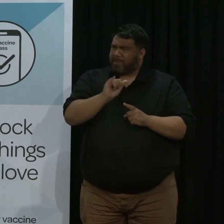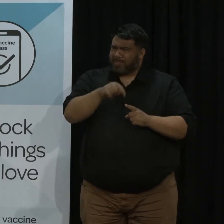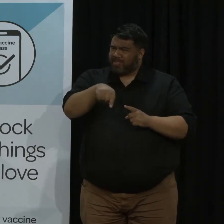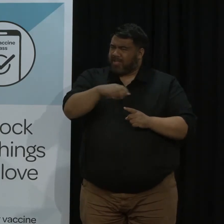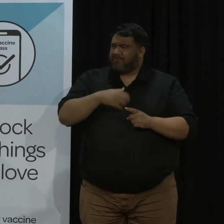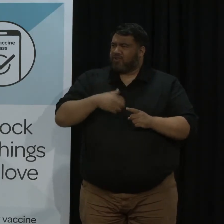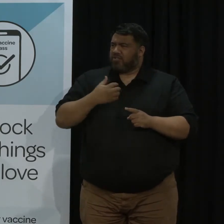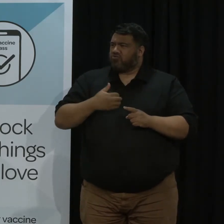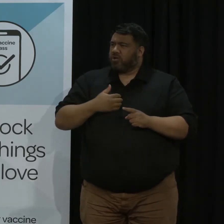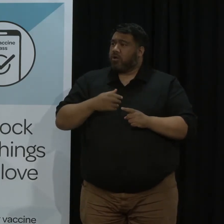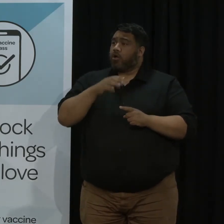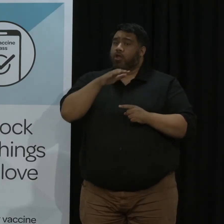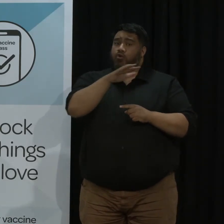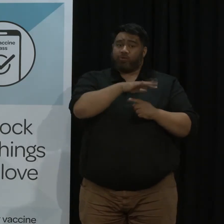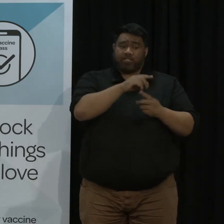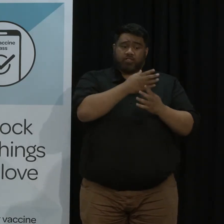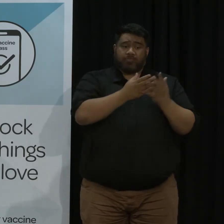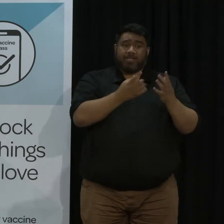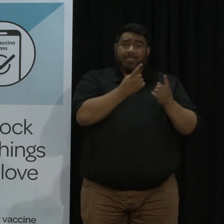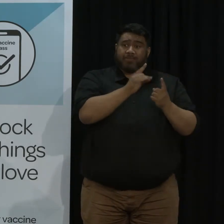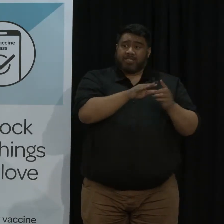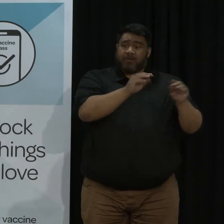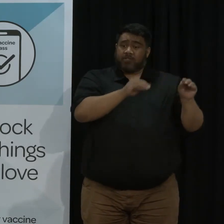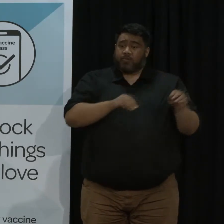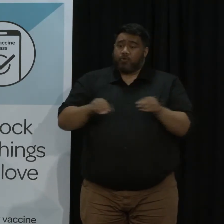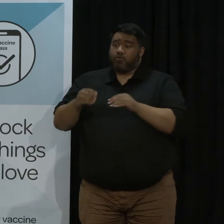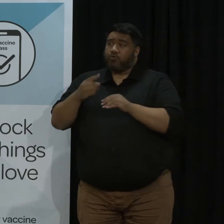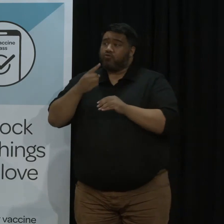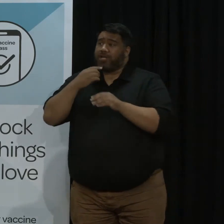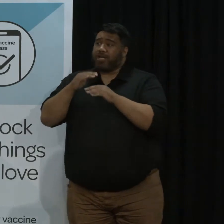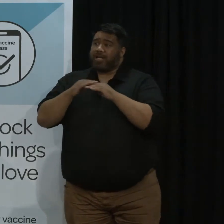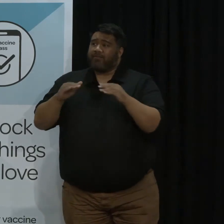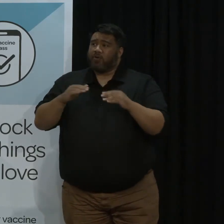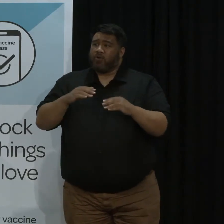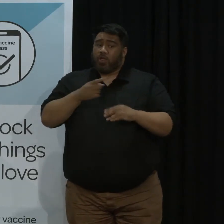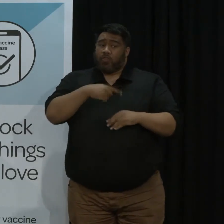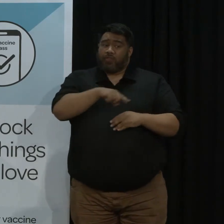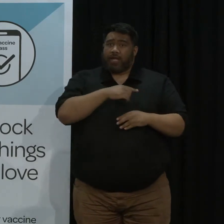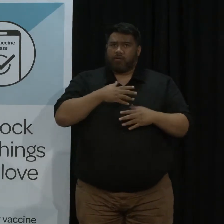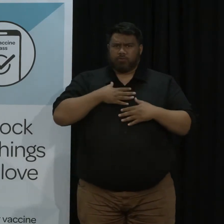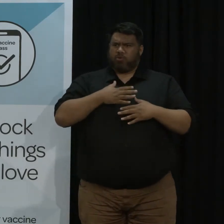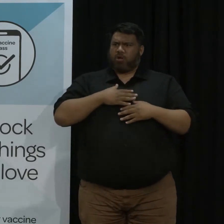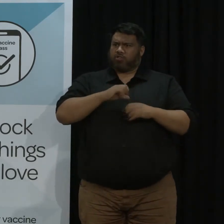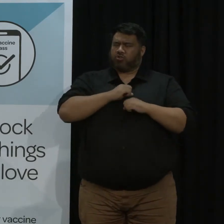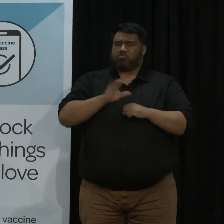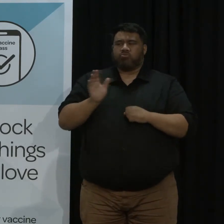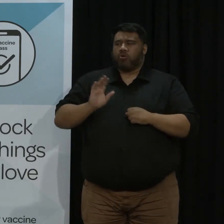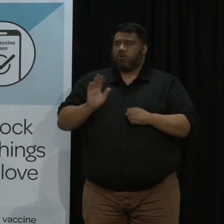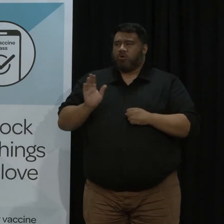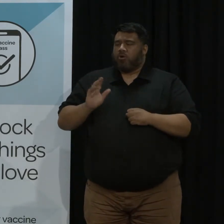Do you have a message for those people who may be frustrated in those areas. I don't think that the